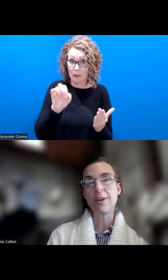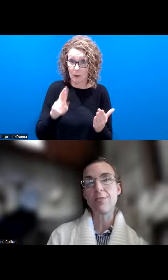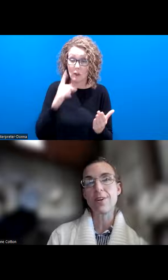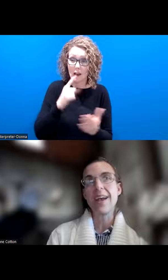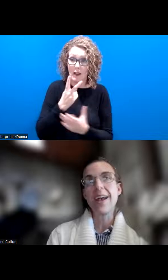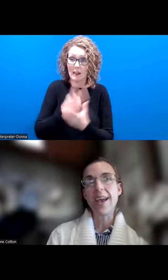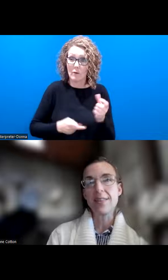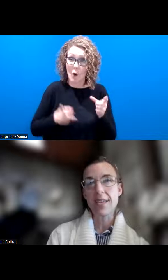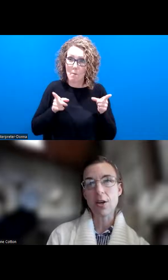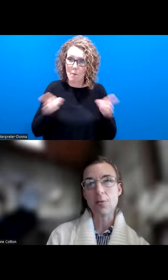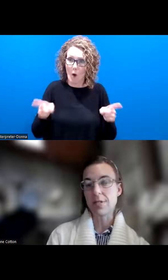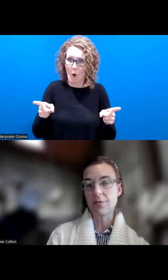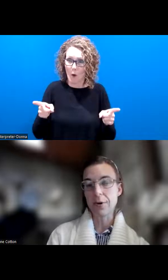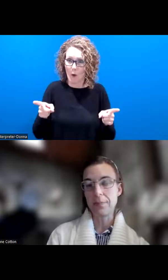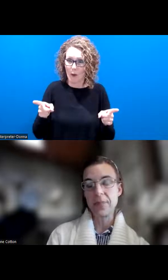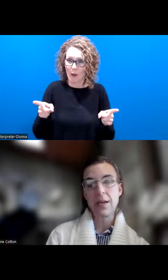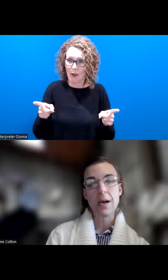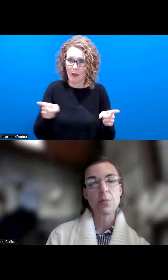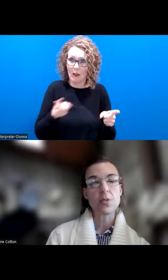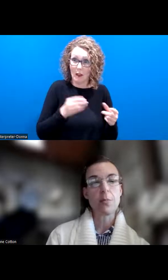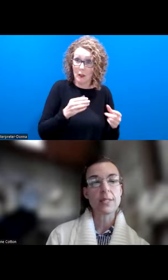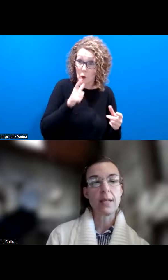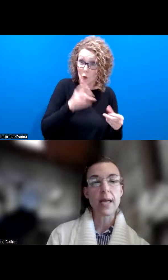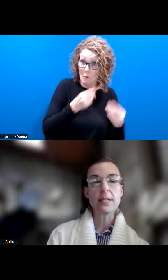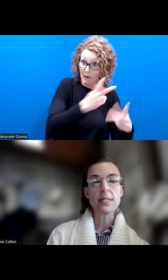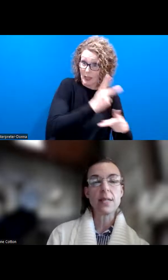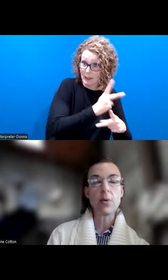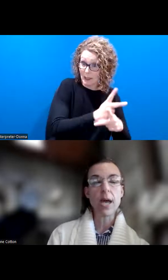Baby Boomers age. And unfortunately there aren't enough caregiver